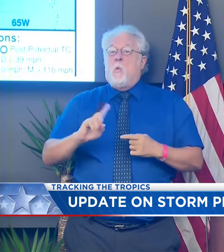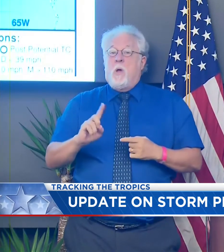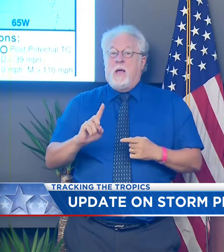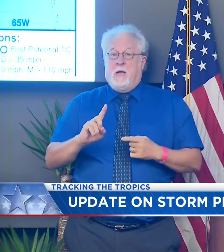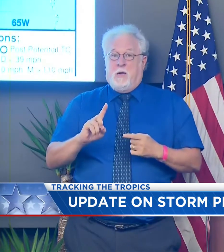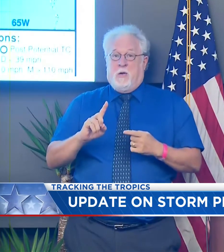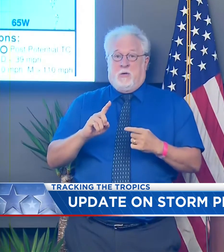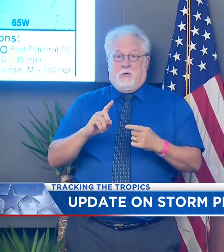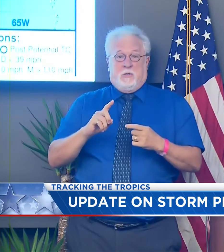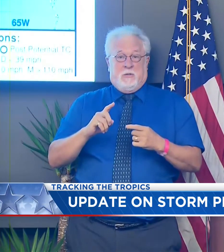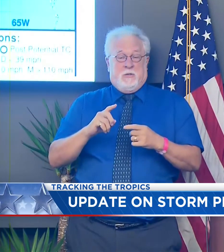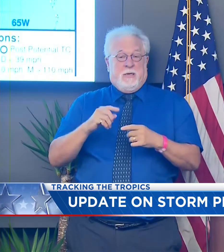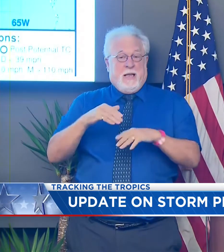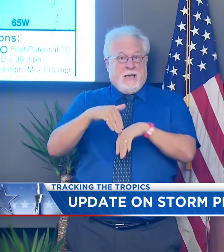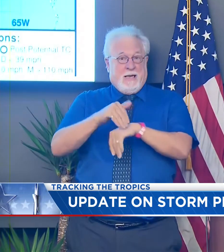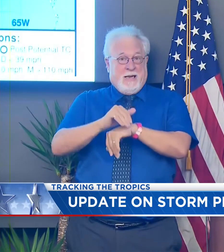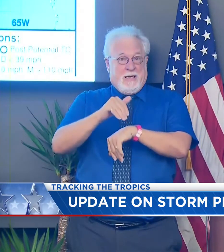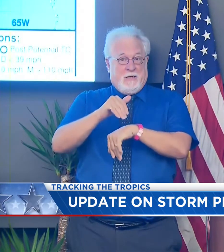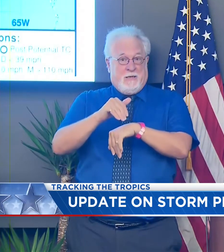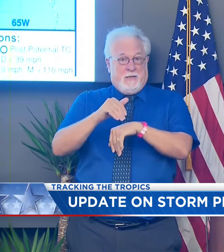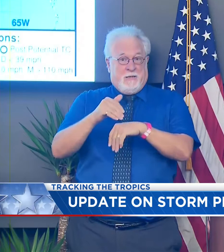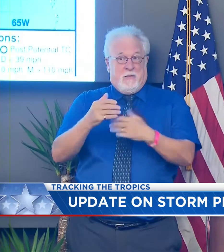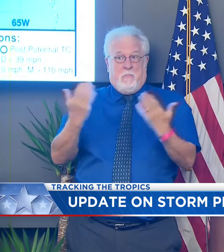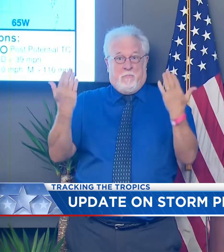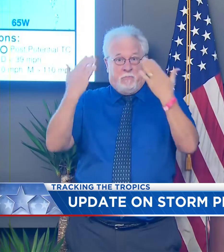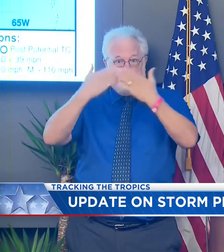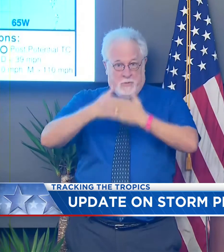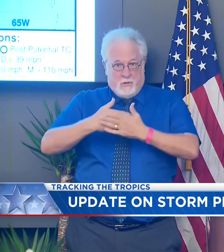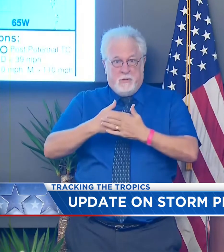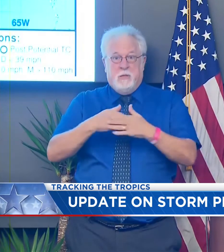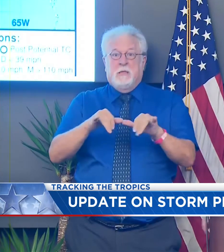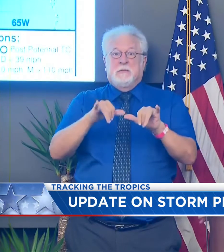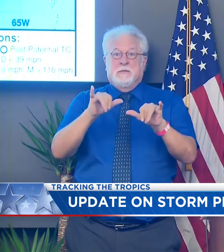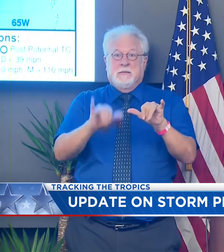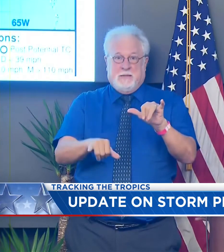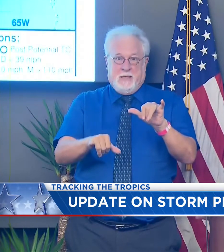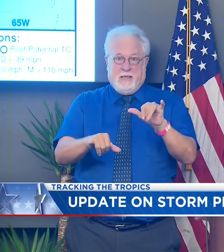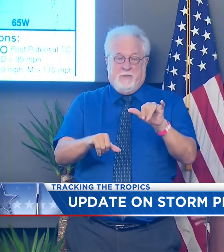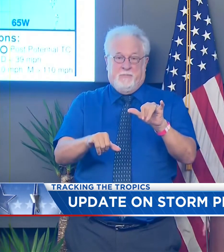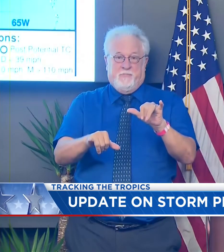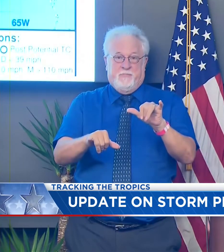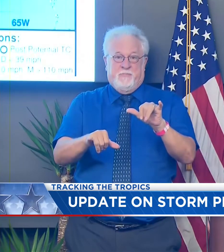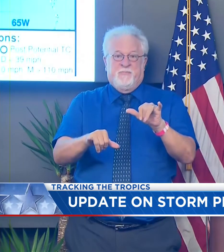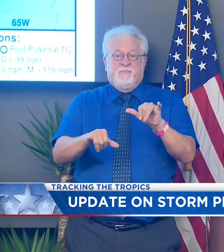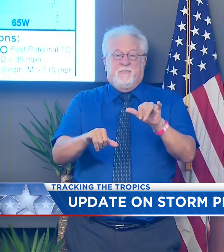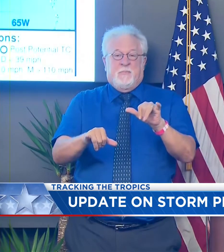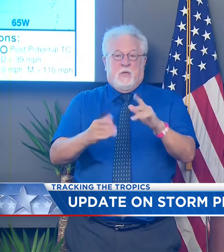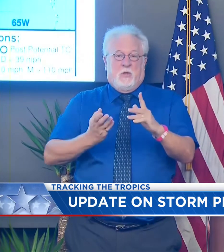MAKING SURE THAT YOU AND YOUR FAMILY ARE FULLY PREPARED. AND THAT WHEREVER YOU ARE AT